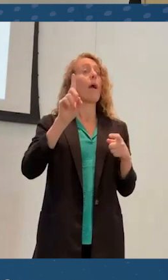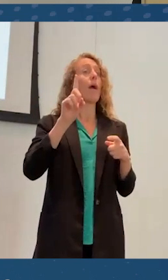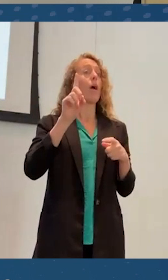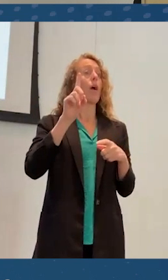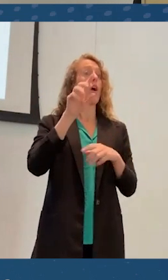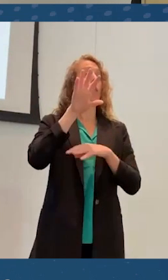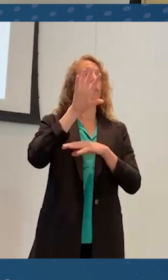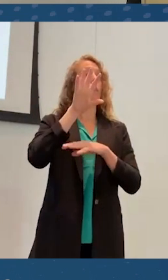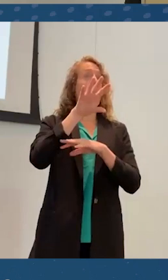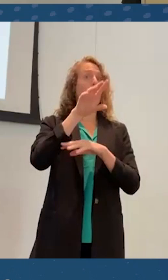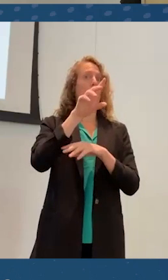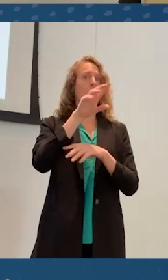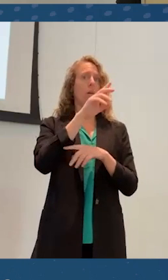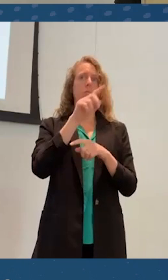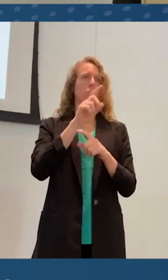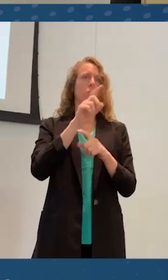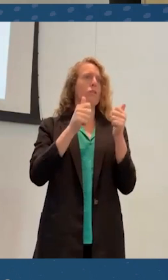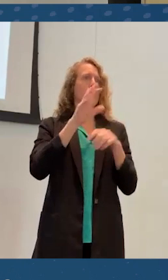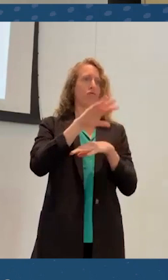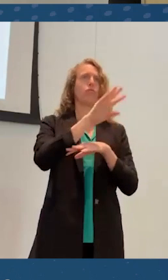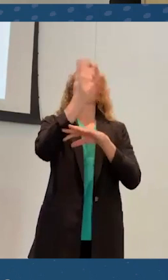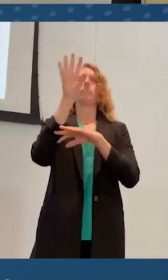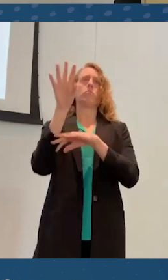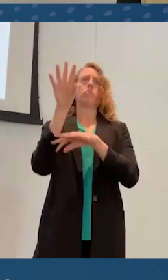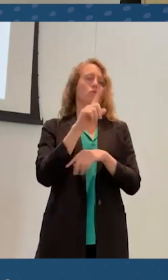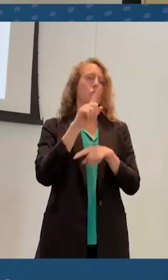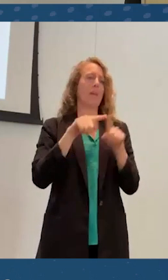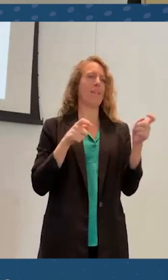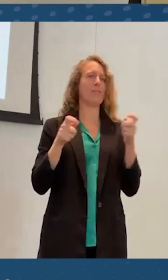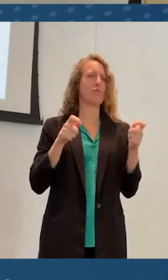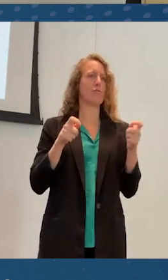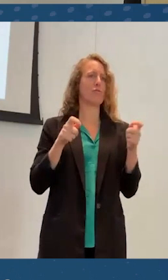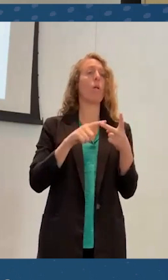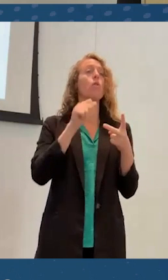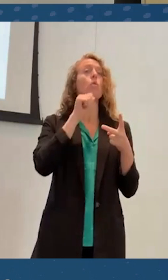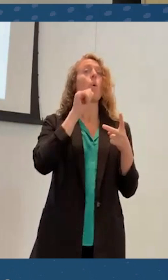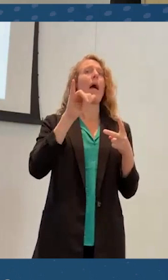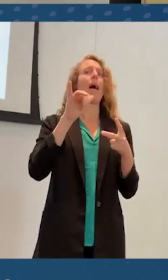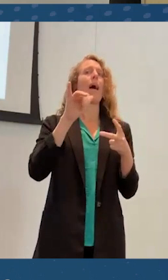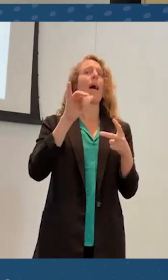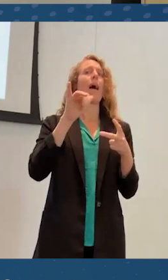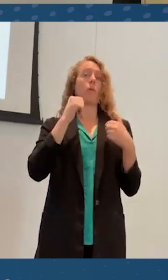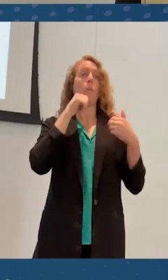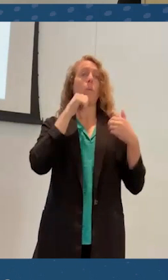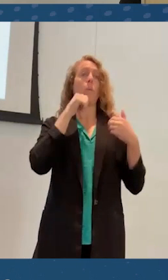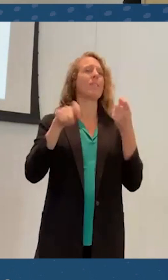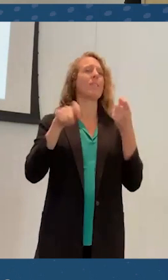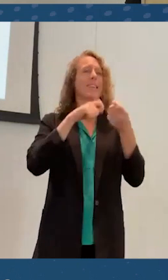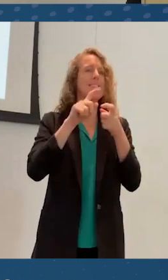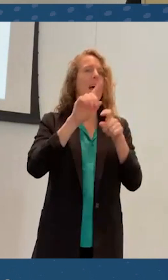and you don't have necessarily the same dedicated screen space that you would